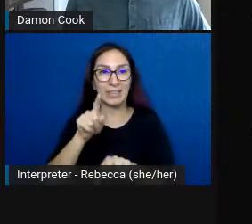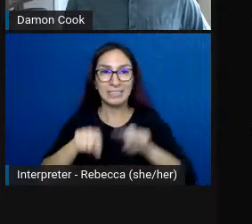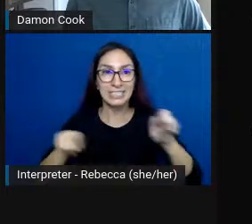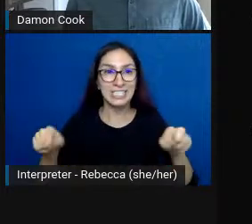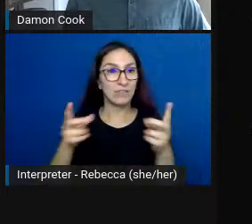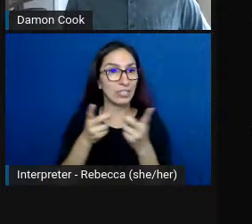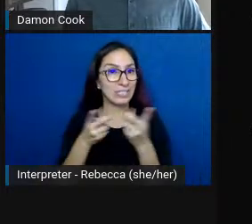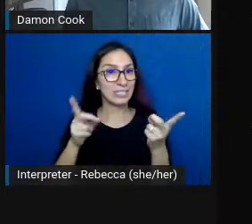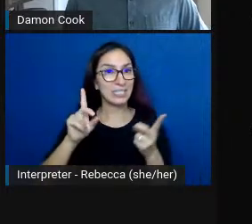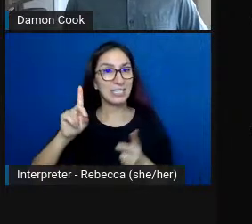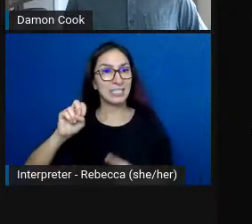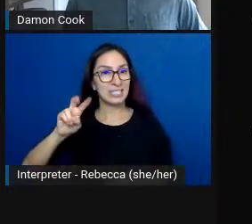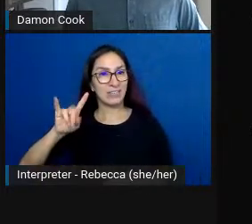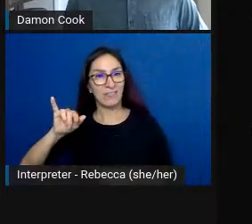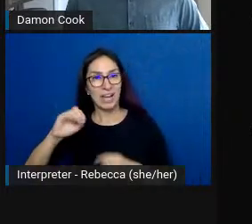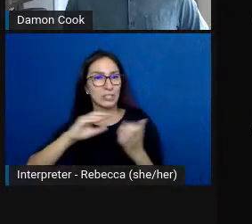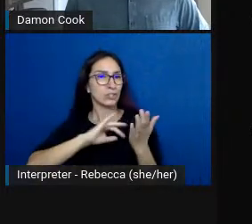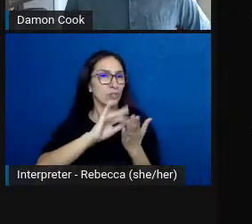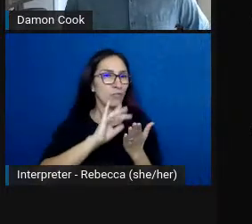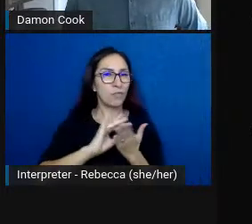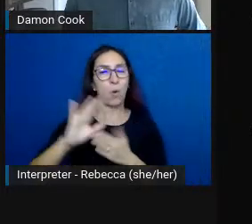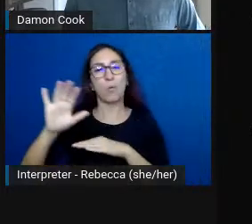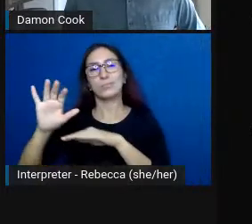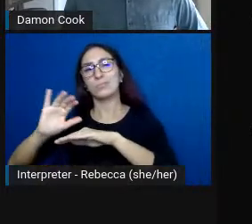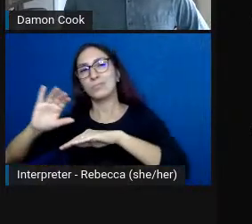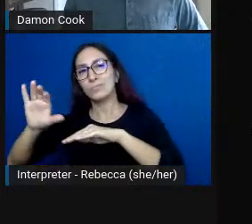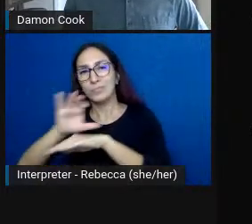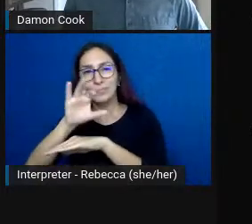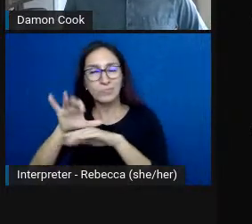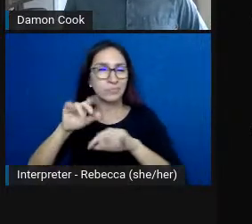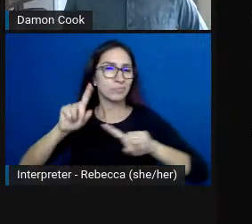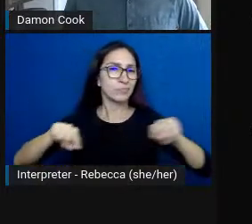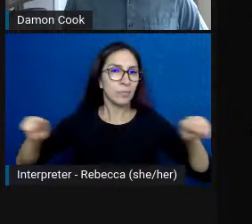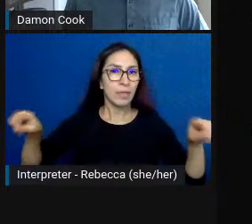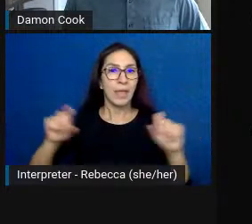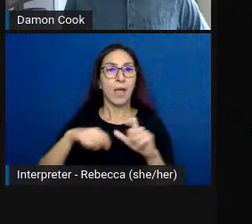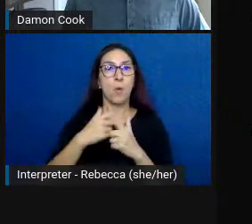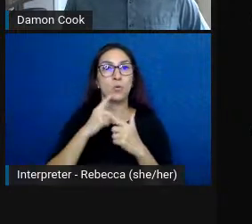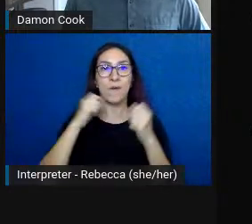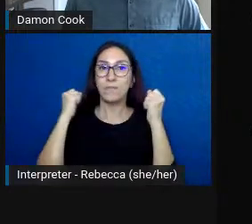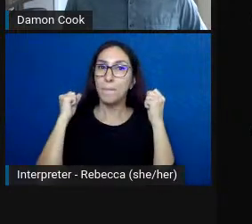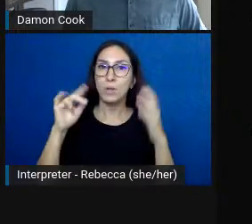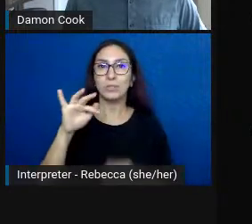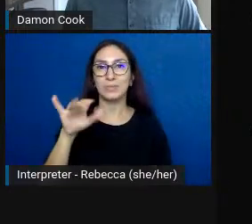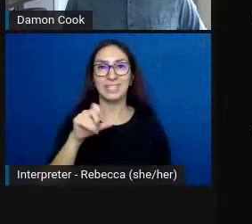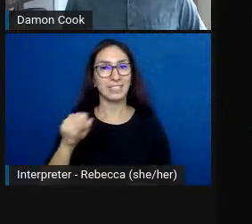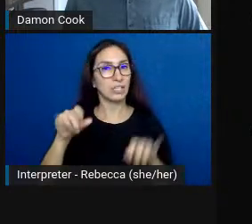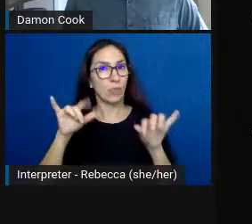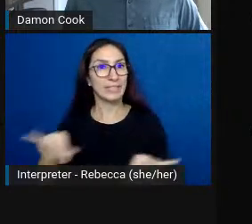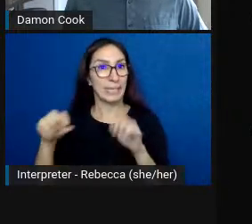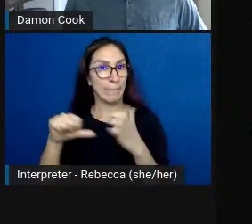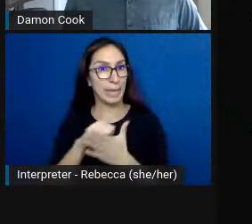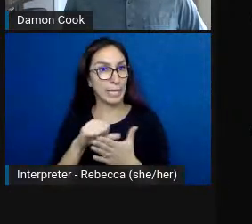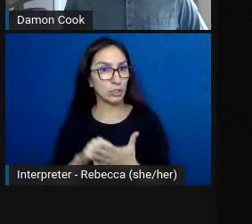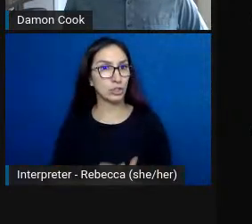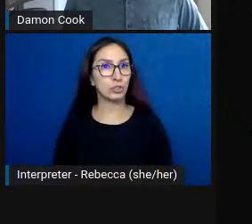This is not always bulletproof and things can quickly get complicated in targeting different devices or when dealing with multiple